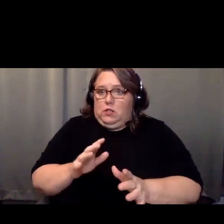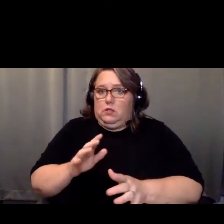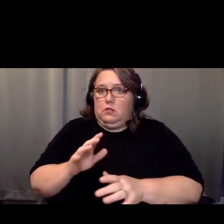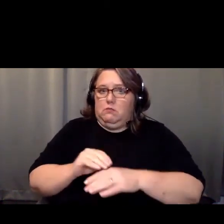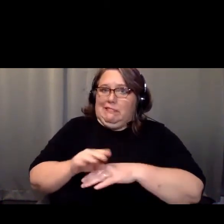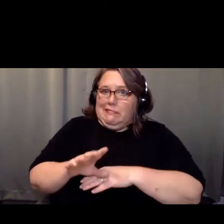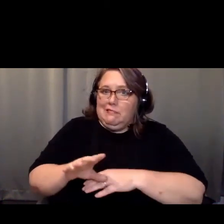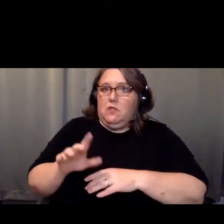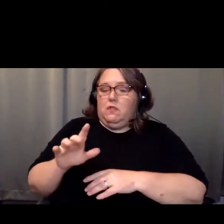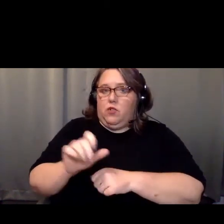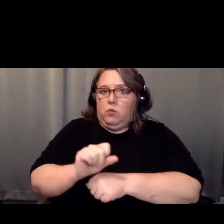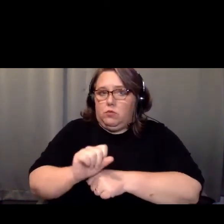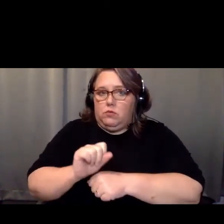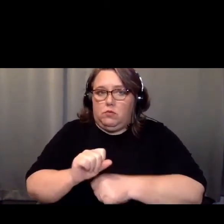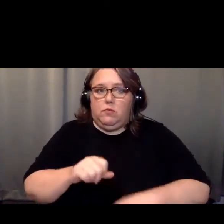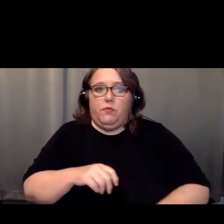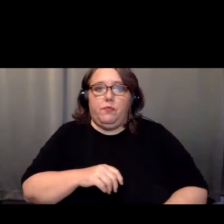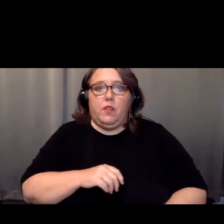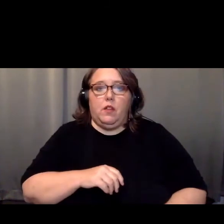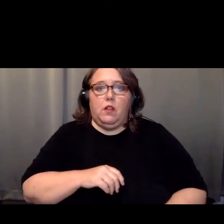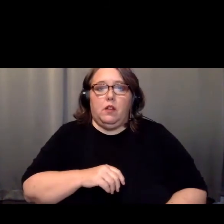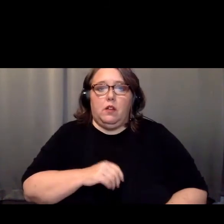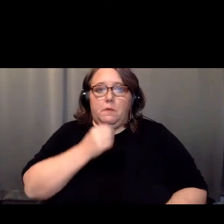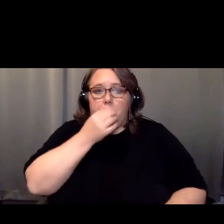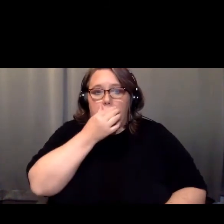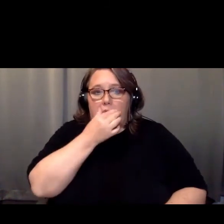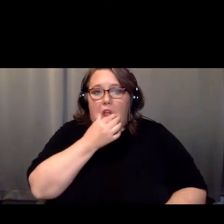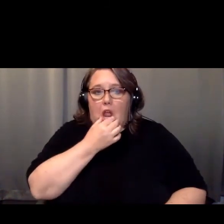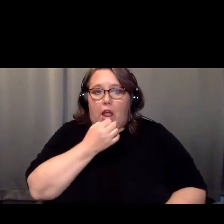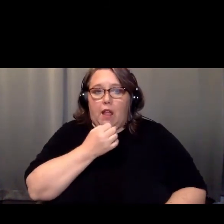The student or the individual requires services